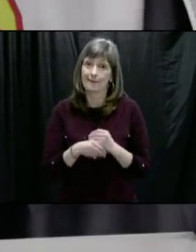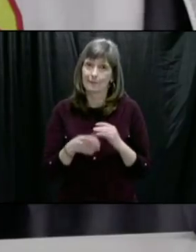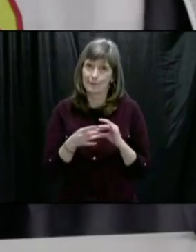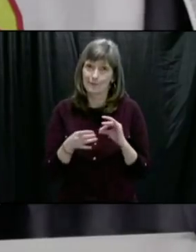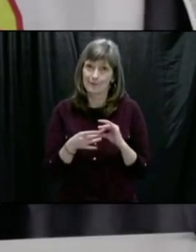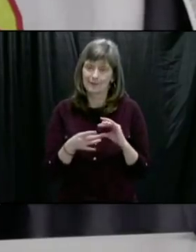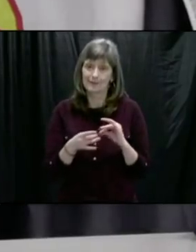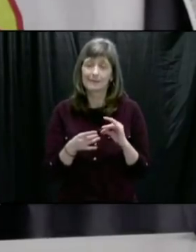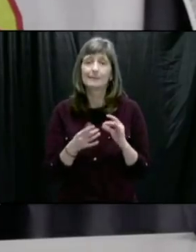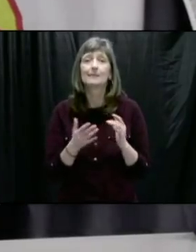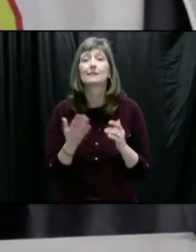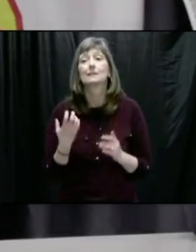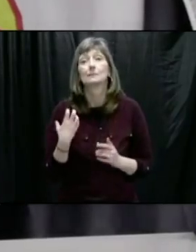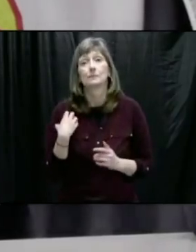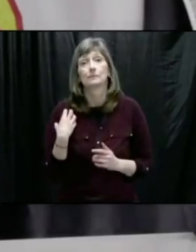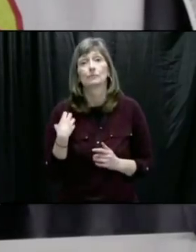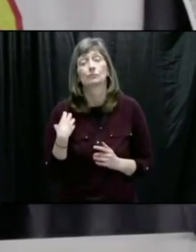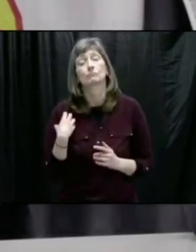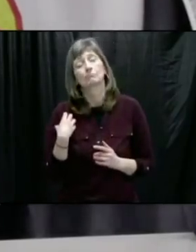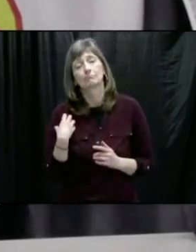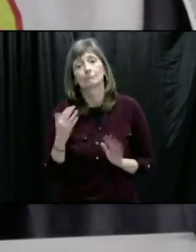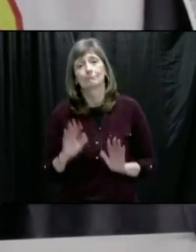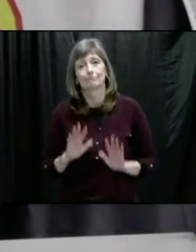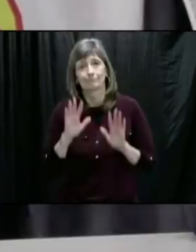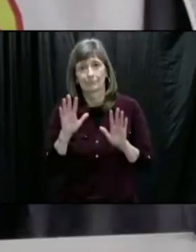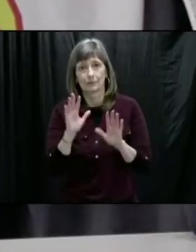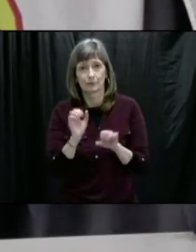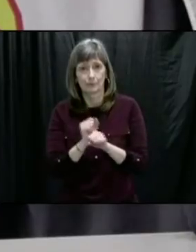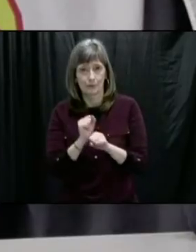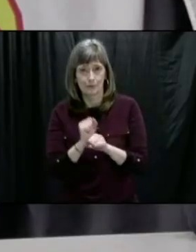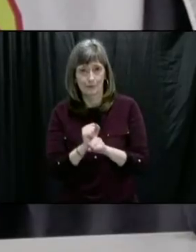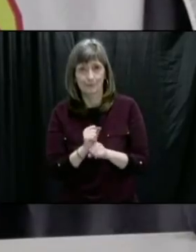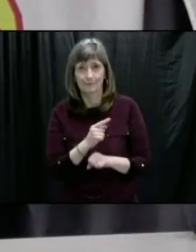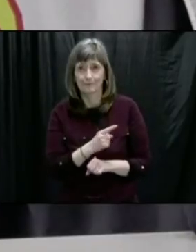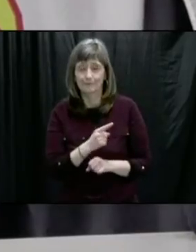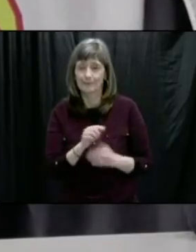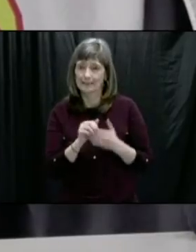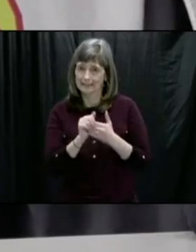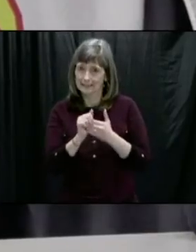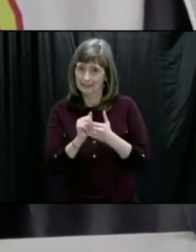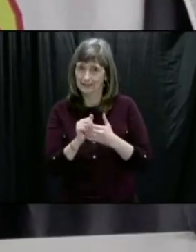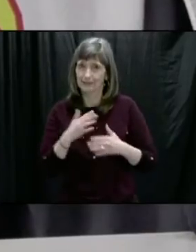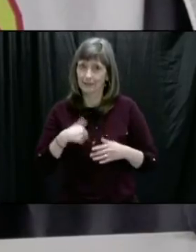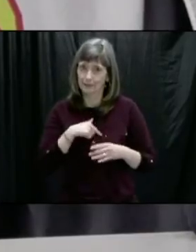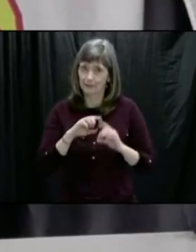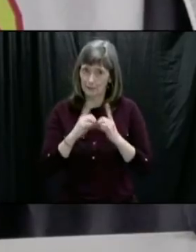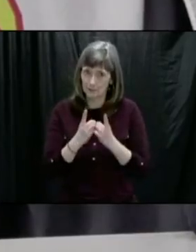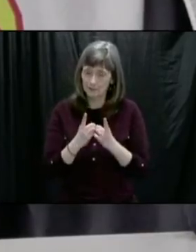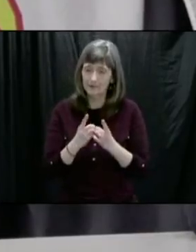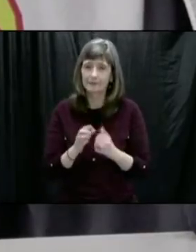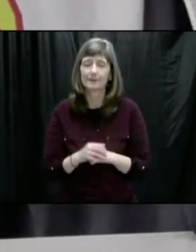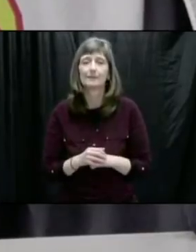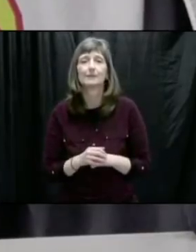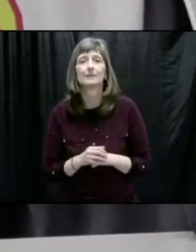AND I ALSO WOULD WANT TO COMMENT AND SAY THIS MINISTER IS DOING A